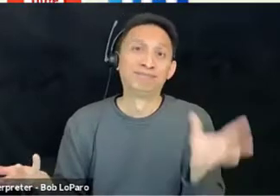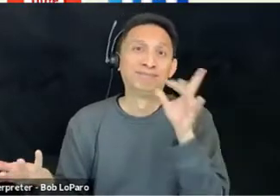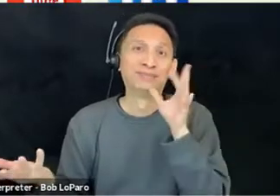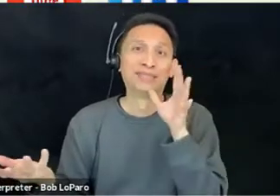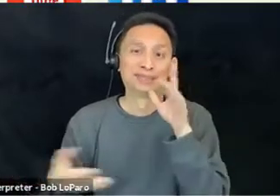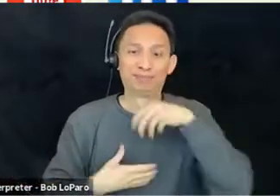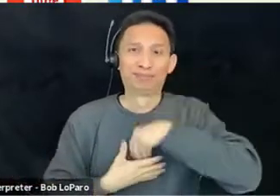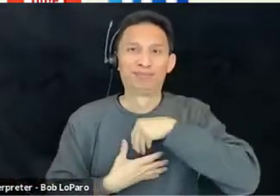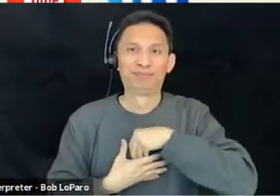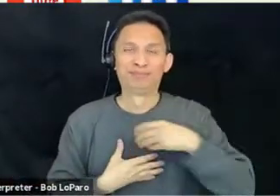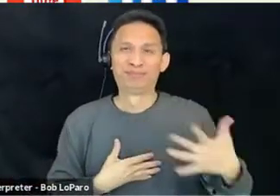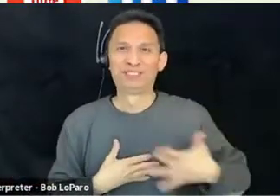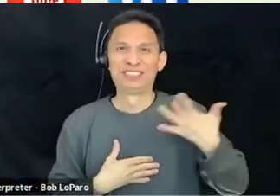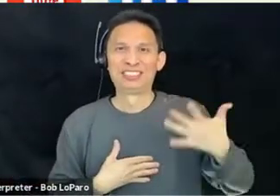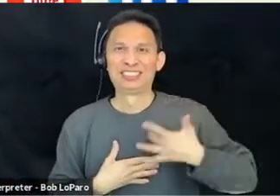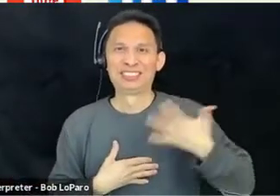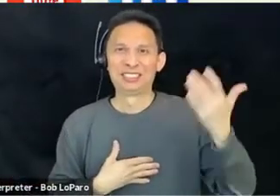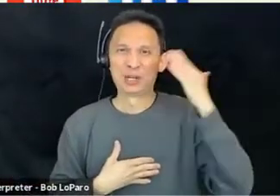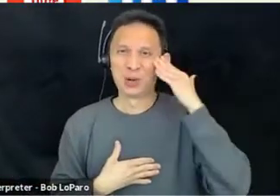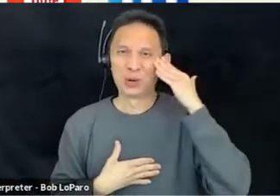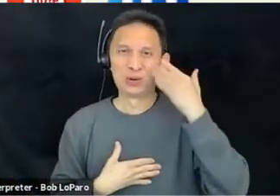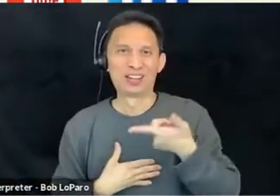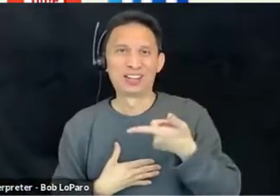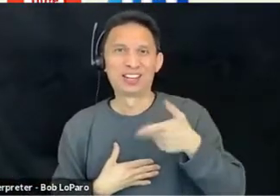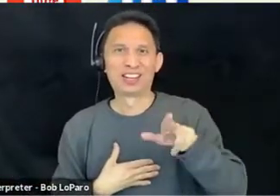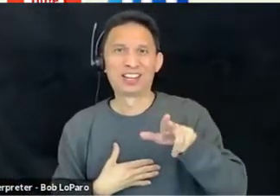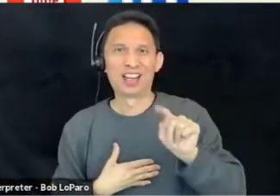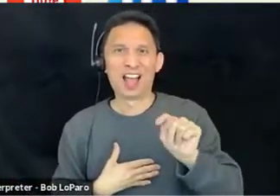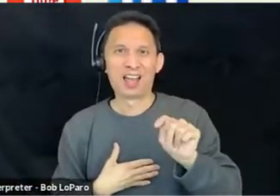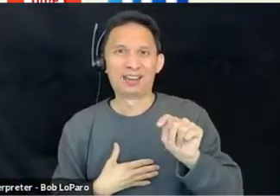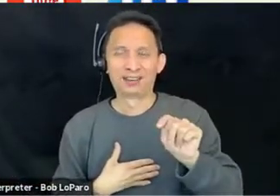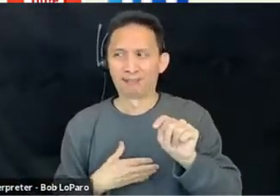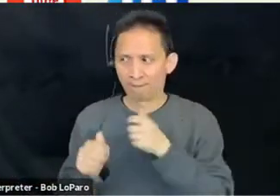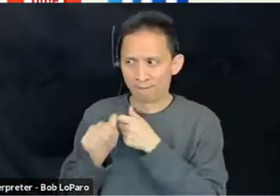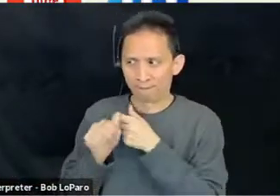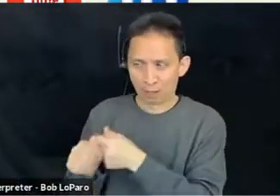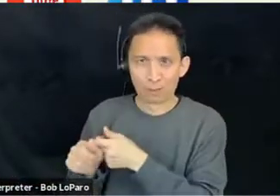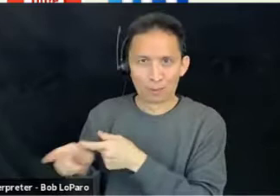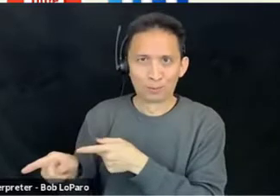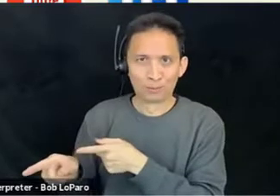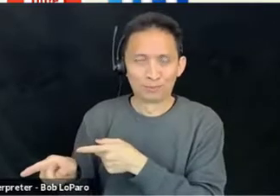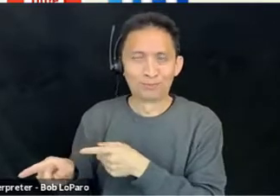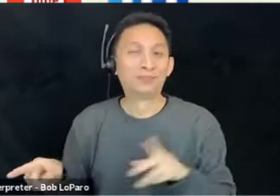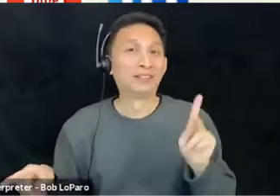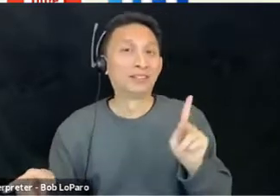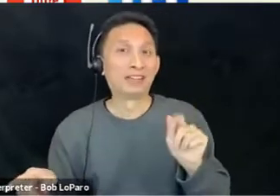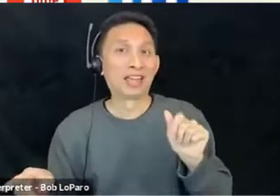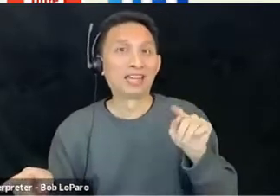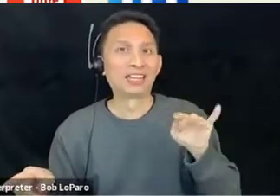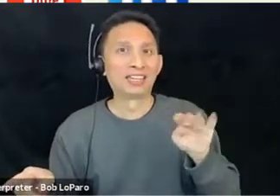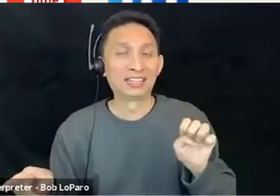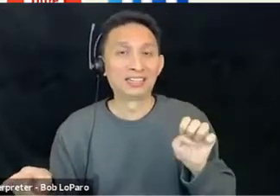and following your gut about your kid. As Katie said, you're going to be the expert.